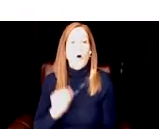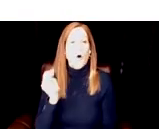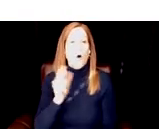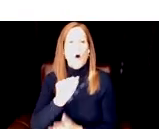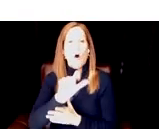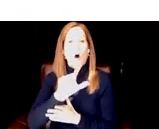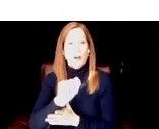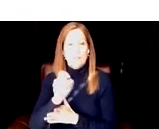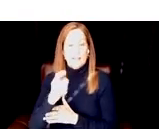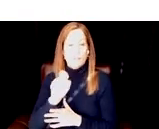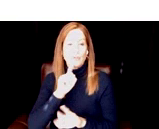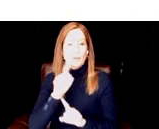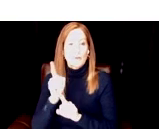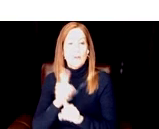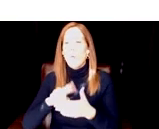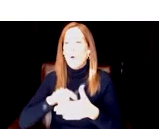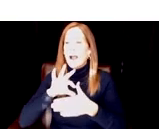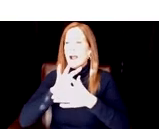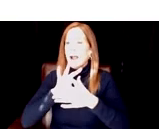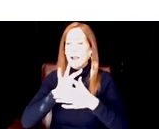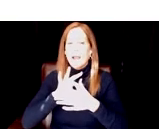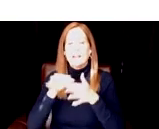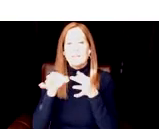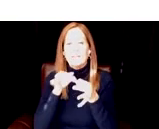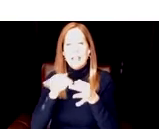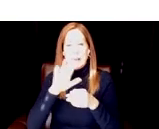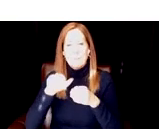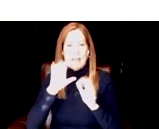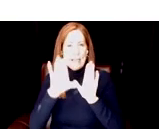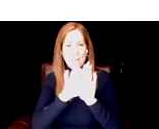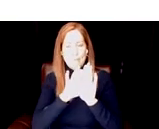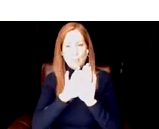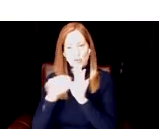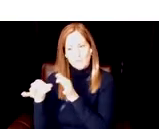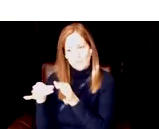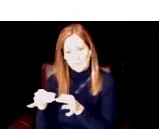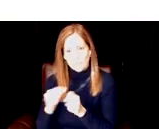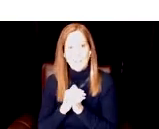what is the content conveyed by the image? When including links in your content,